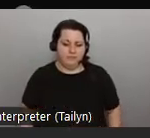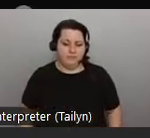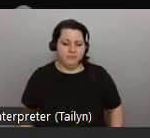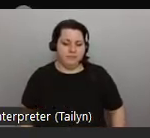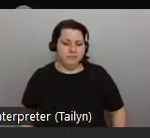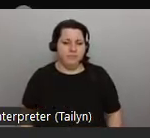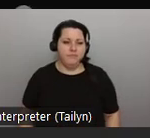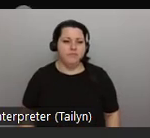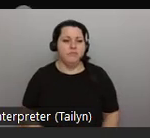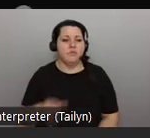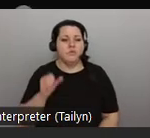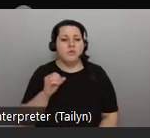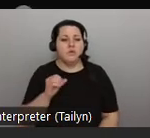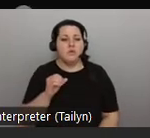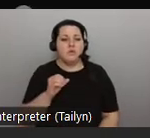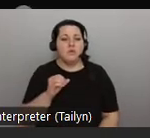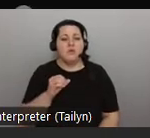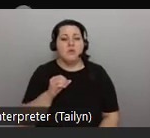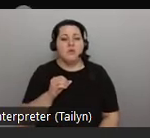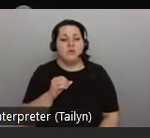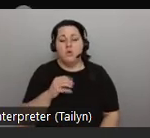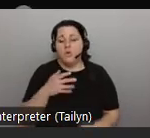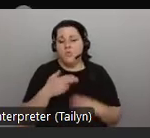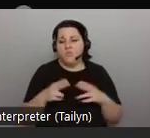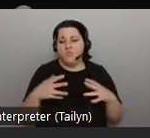for a short moment, I will try and answer that when I can.